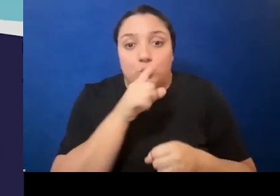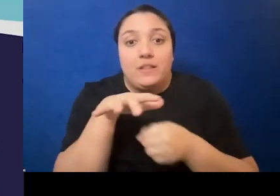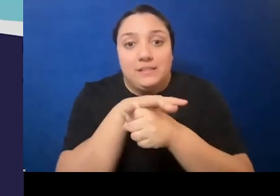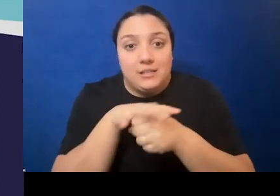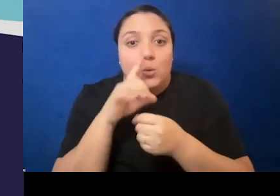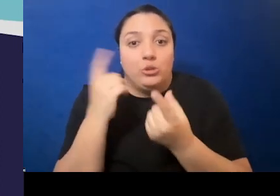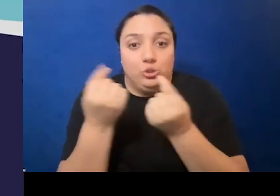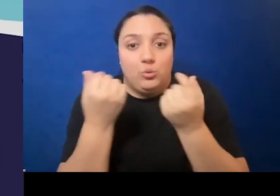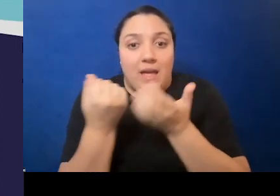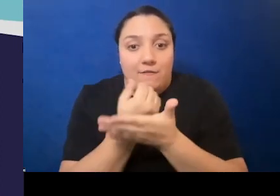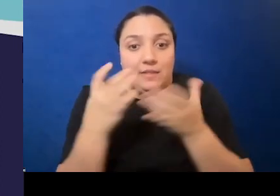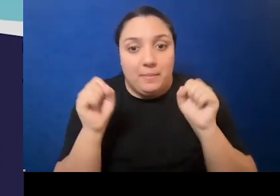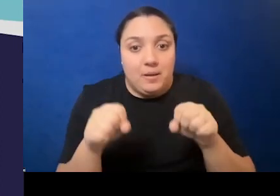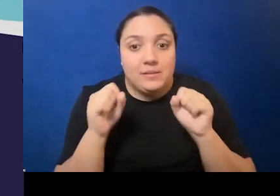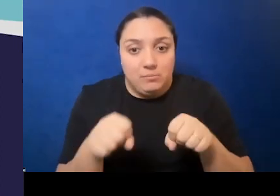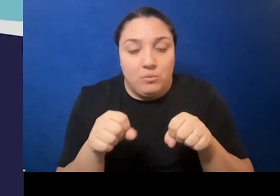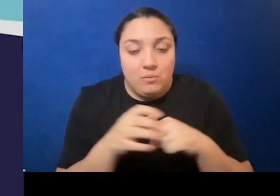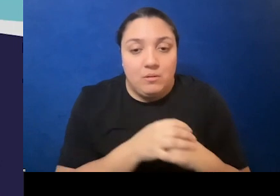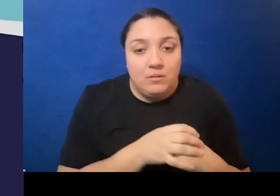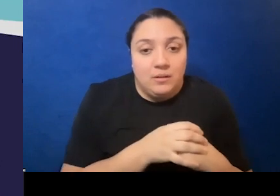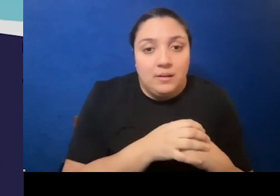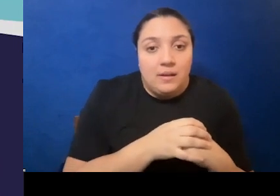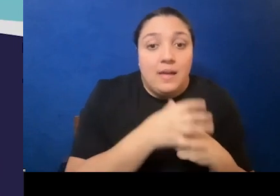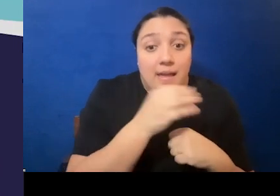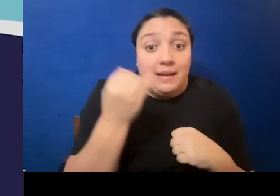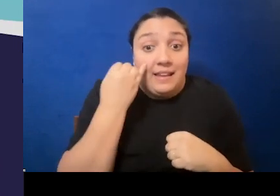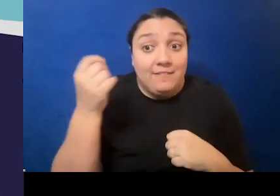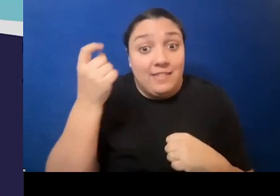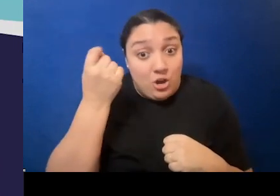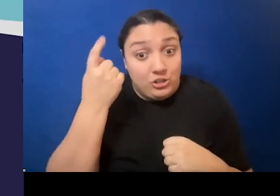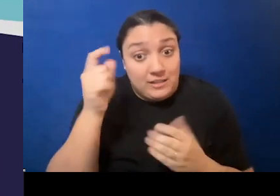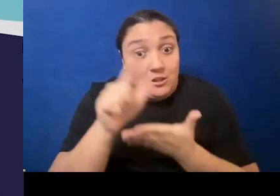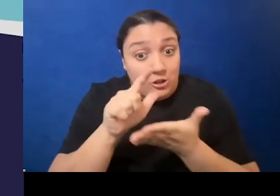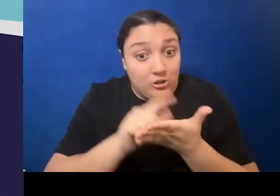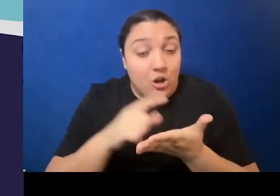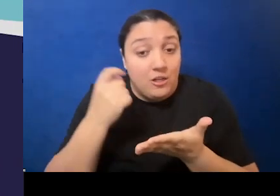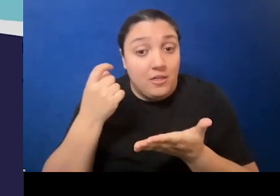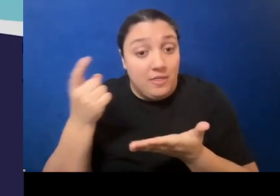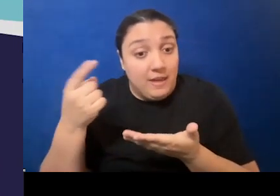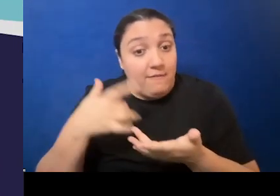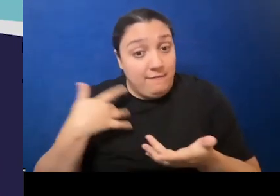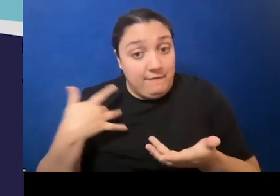HAVE ANXIETY ABOUT THEIR CHILD AND THEY WANT TO DISTRICT TO DO EVERYTHING THAT IS POSSIBLE AND